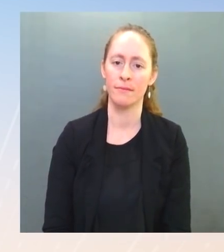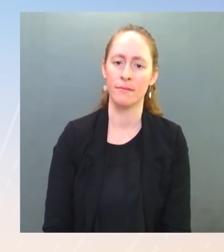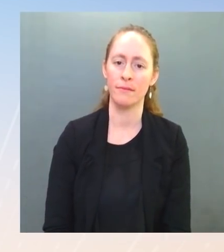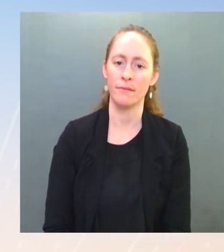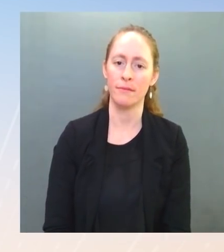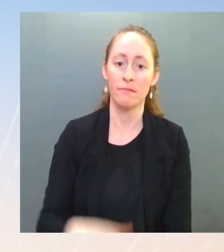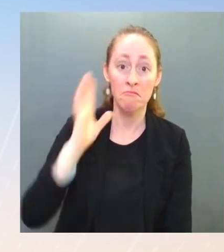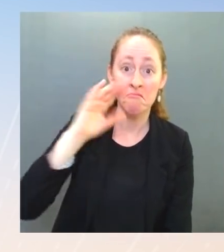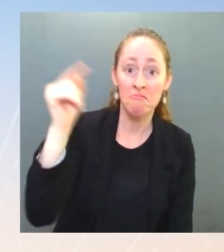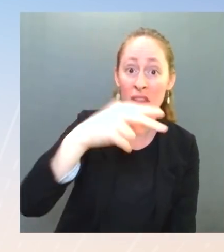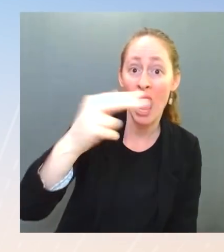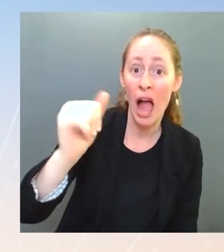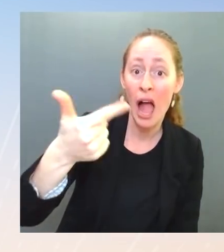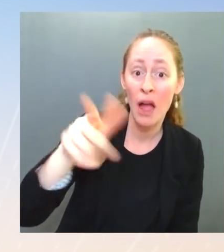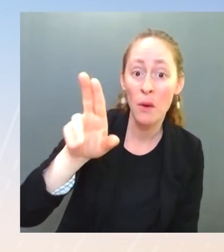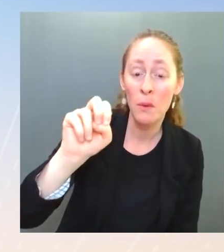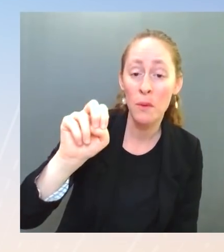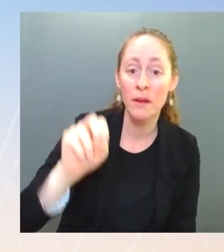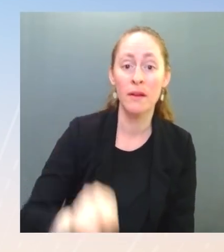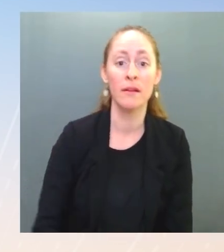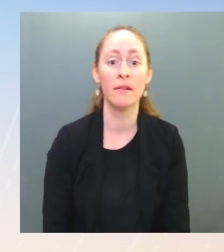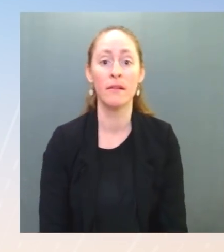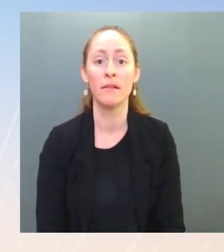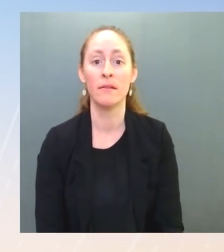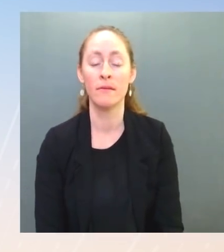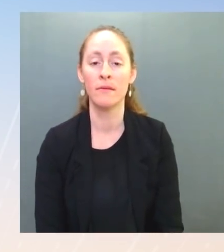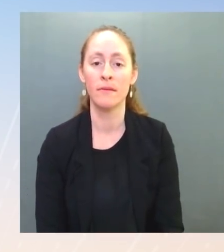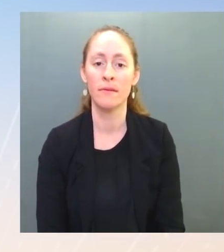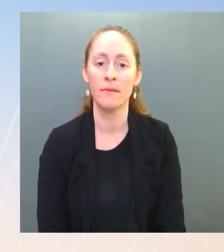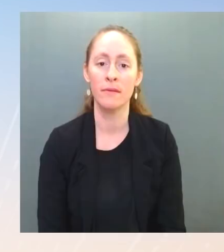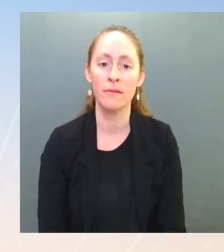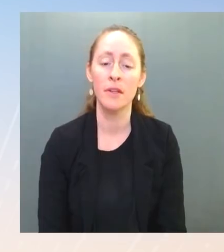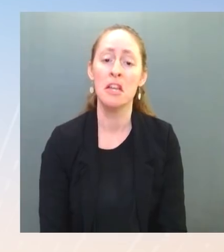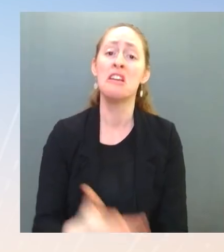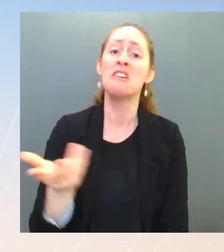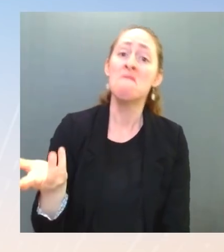There are a range of different options that history has utilized,